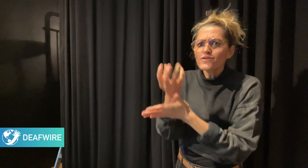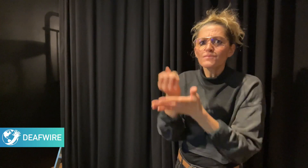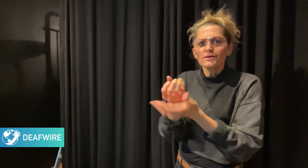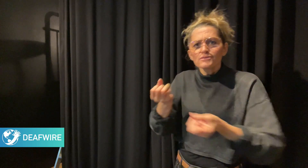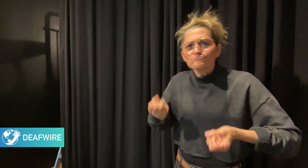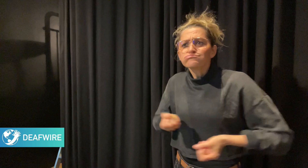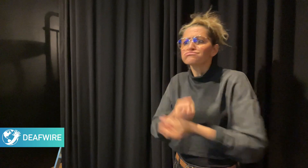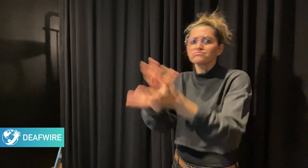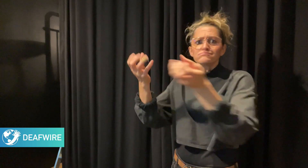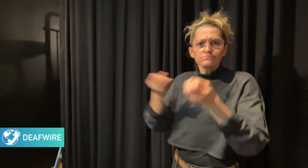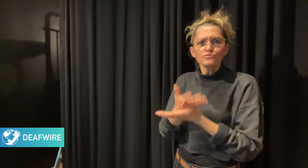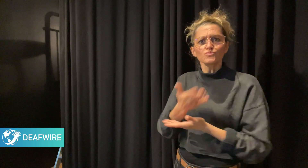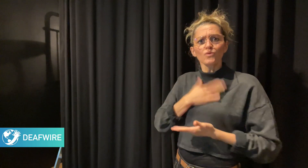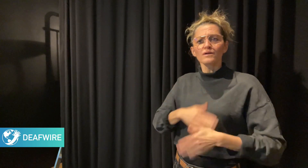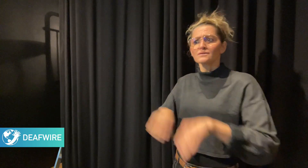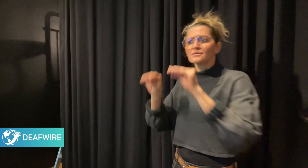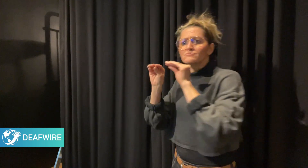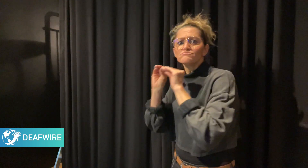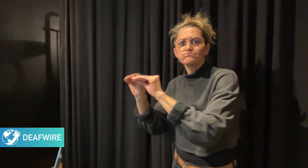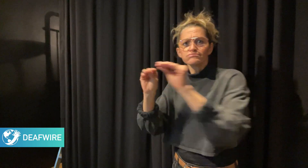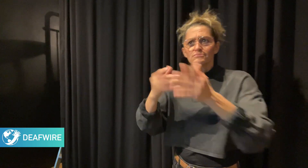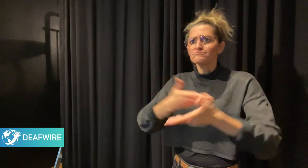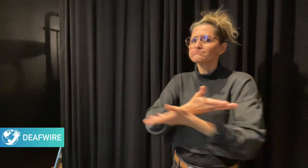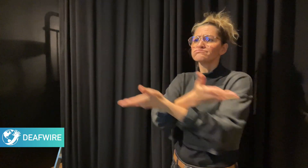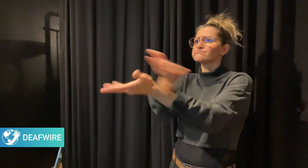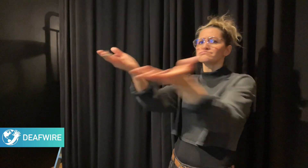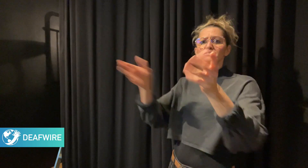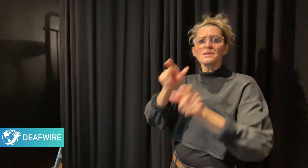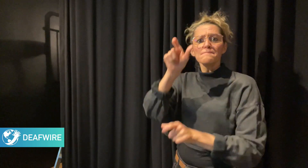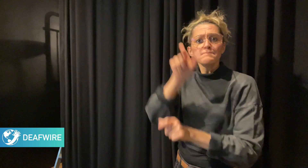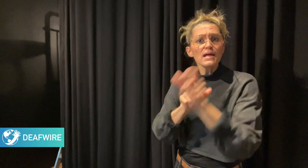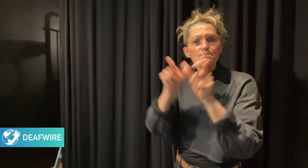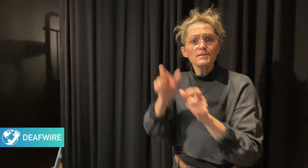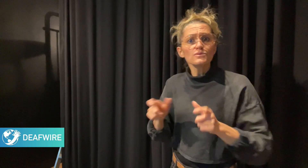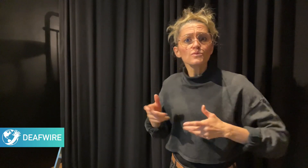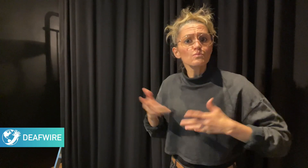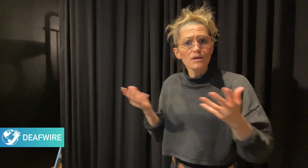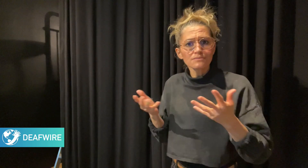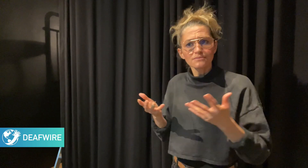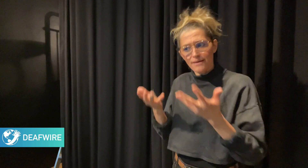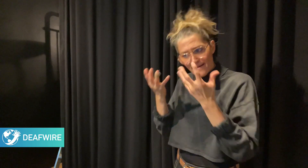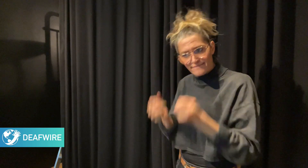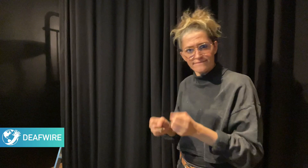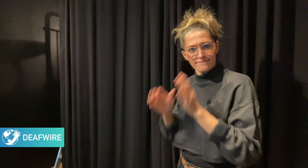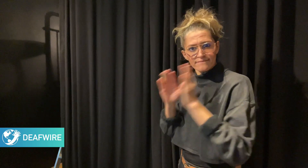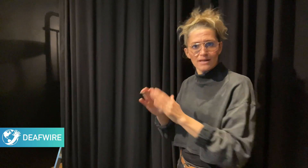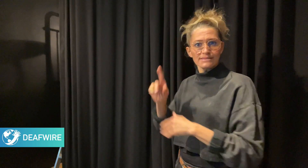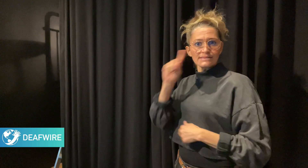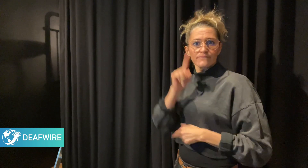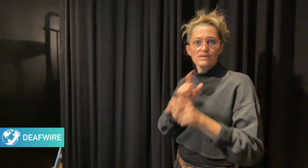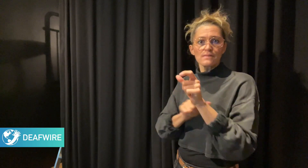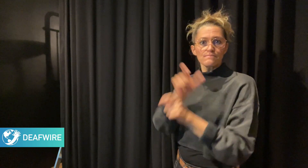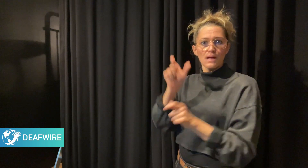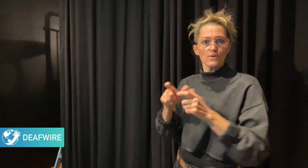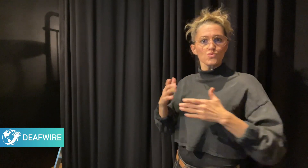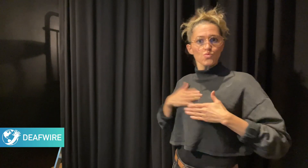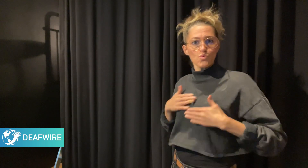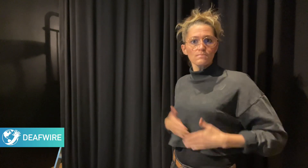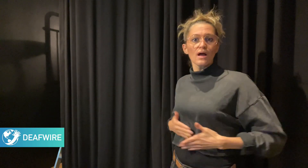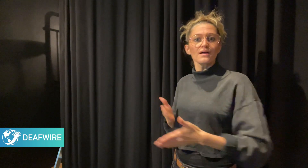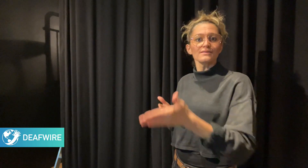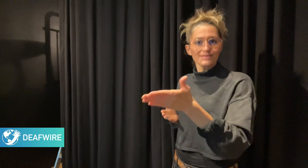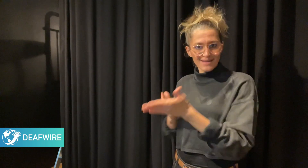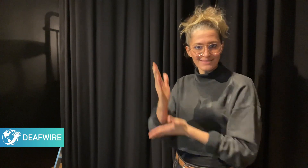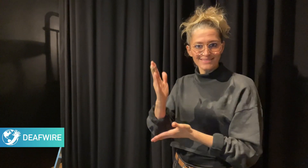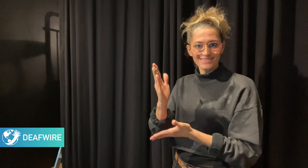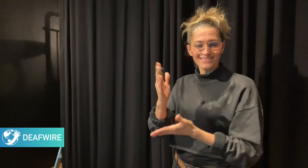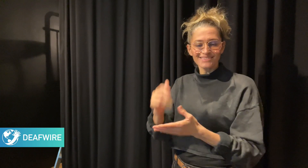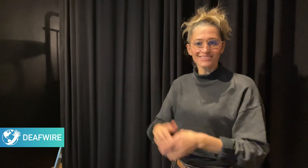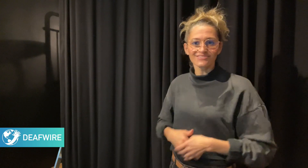educate people about human rights of Deaf people.